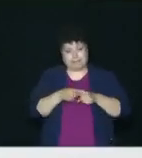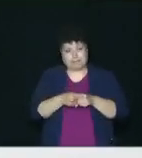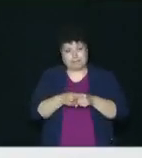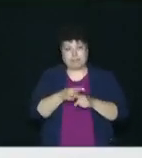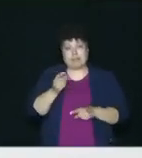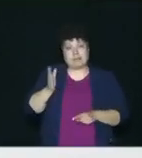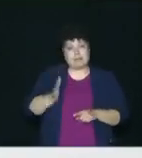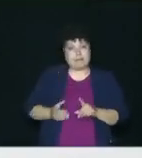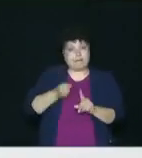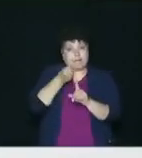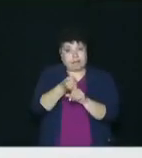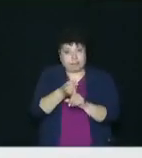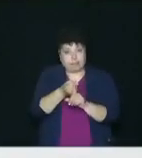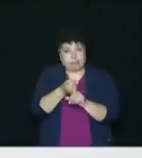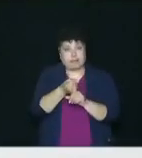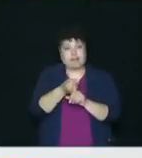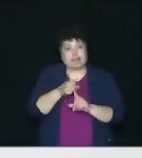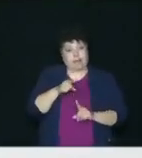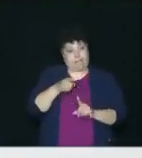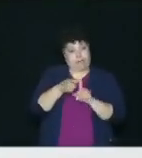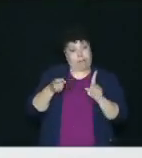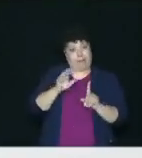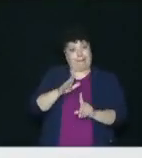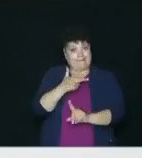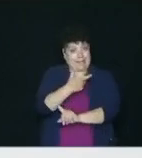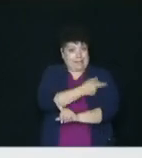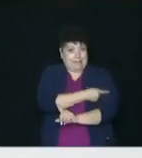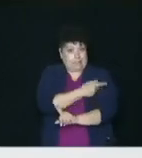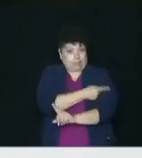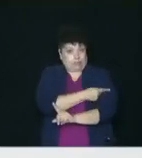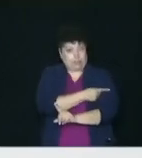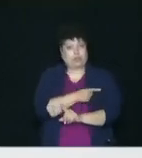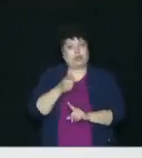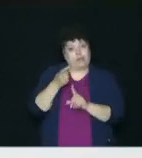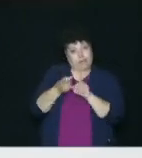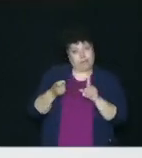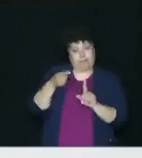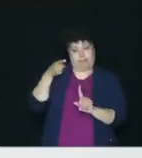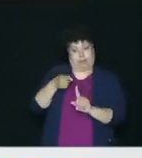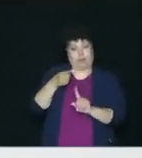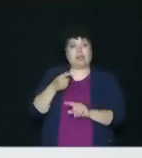MAKE SURE THAT IF THERE IS SIDE